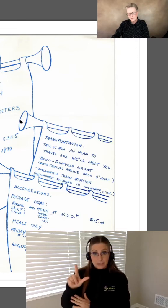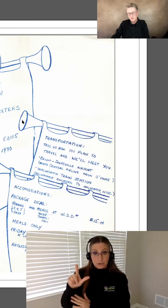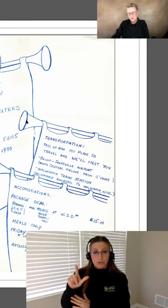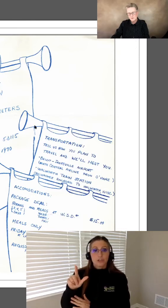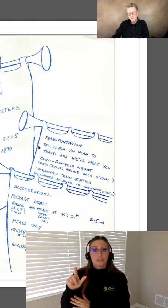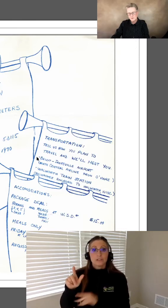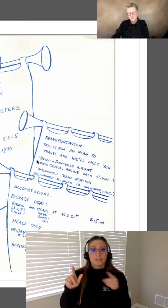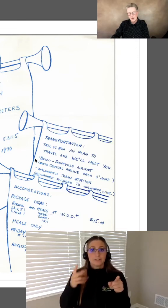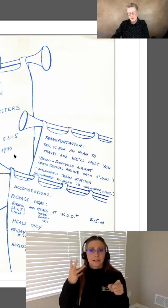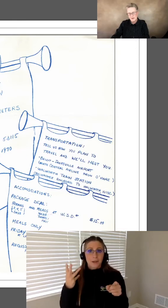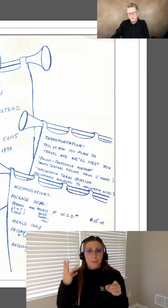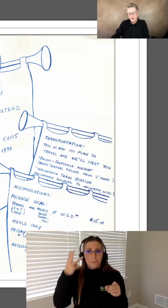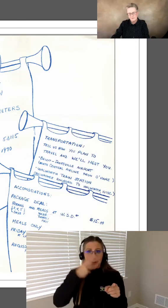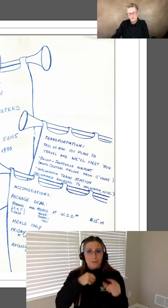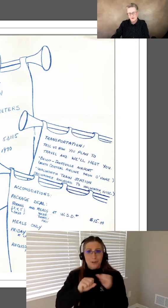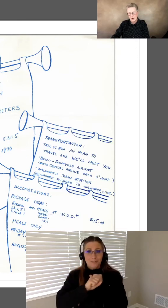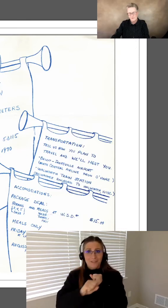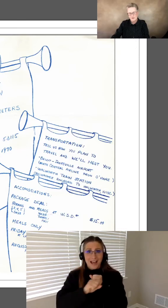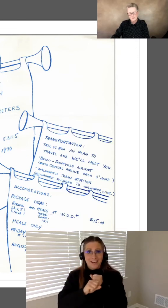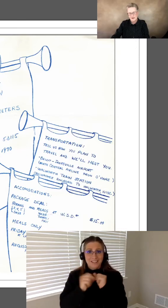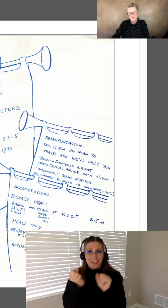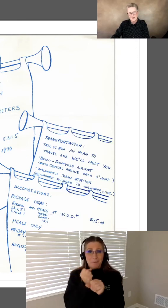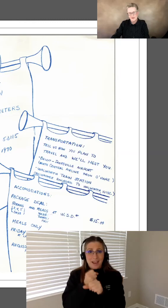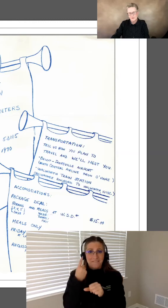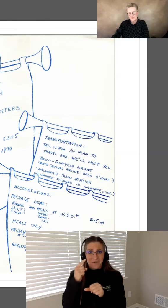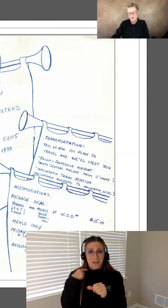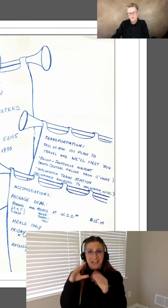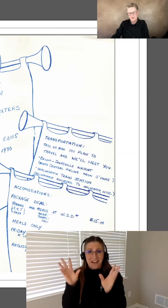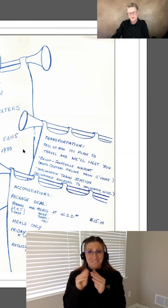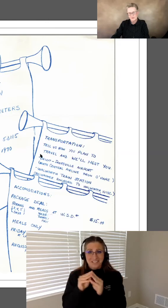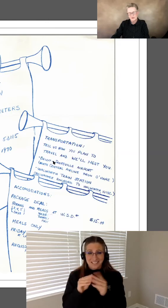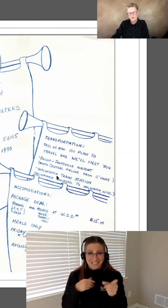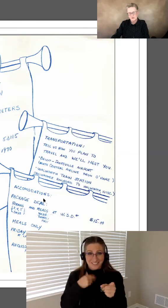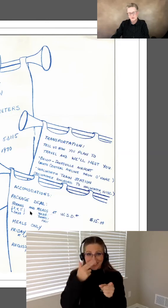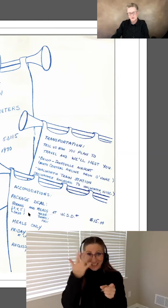beautiful flyer they made for the conference and I just thought that was funny because somebody drew